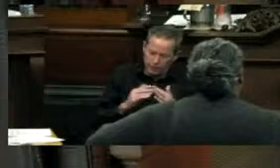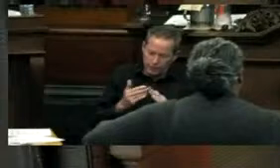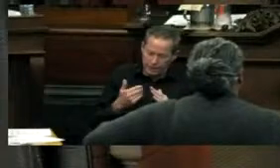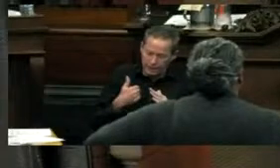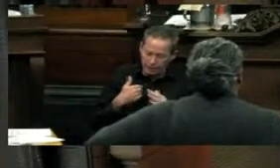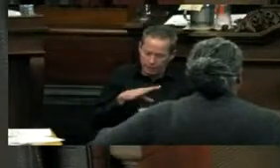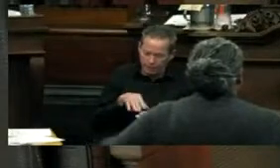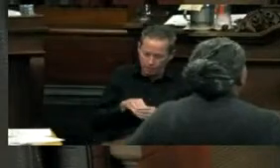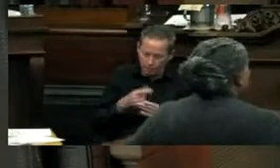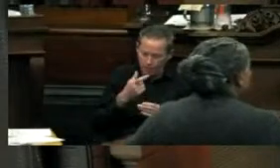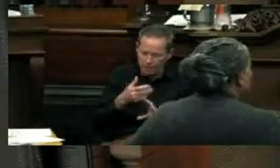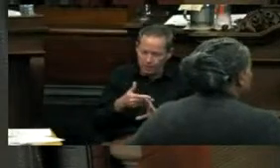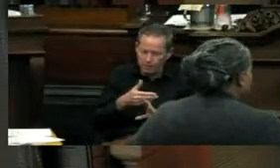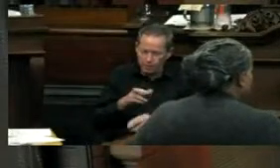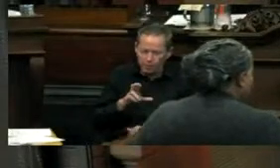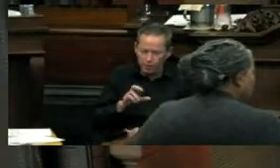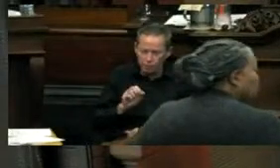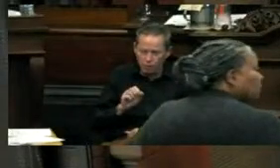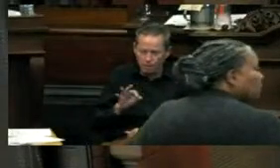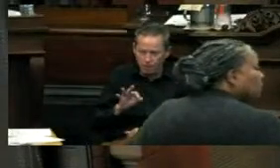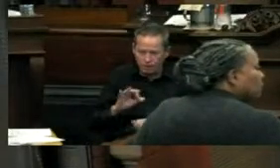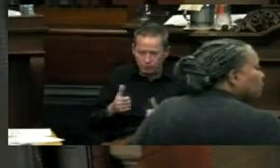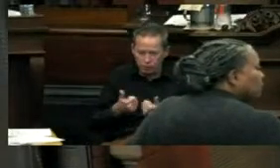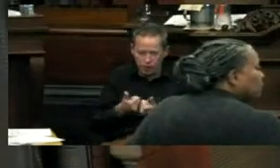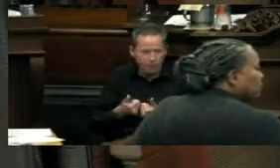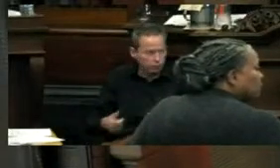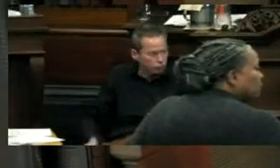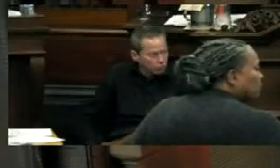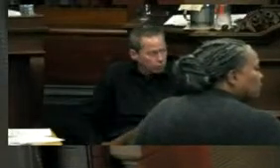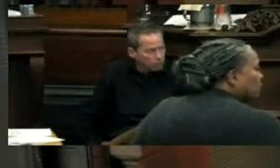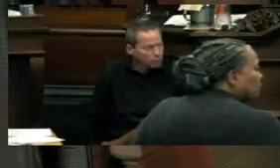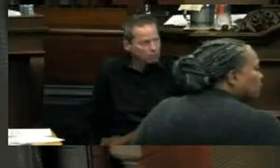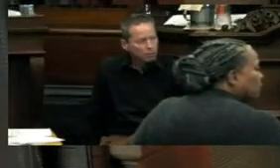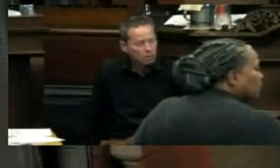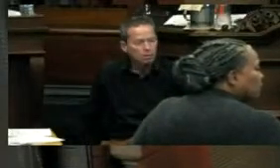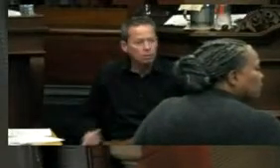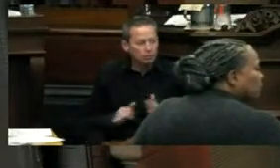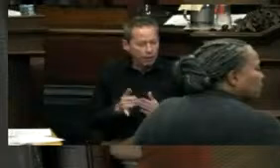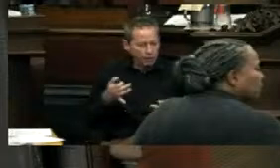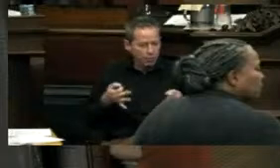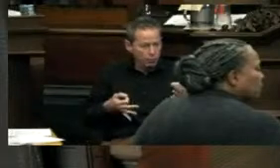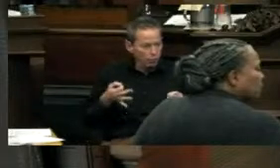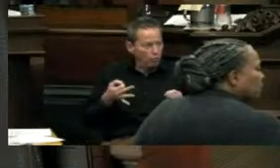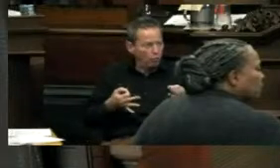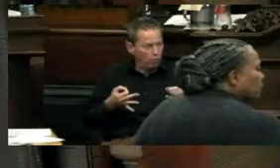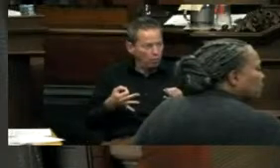trial level because there was a